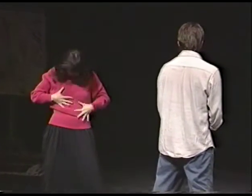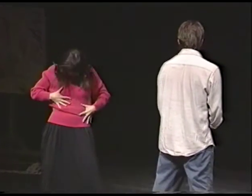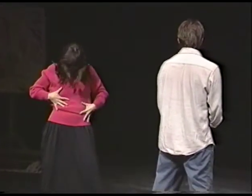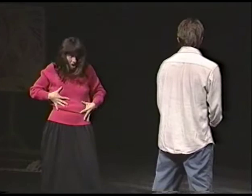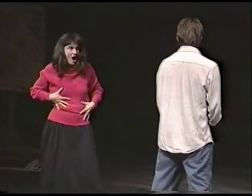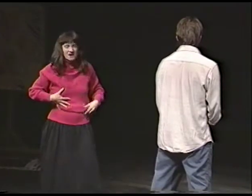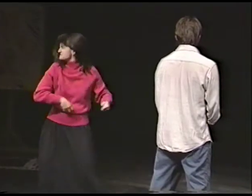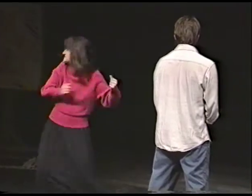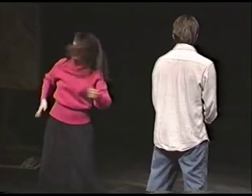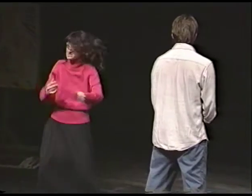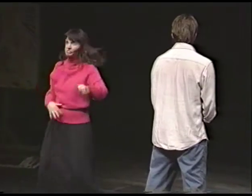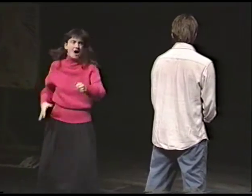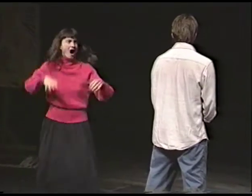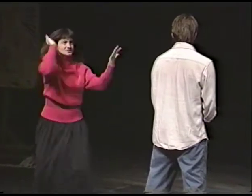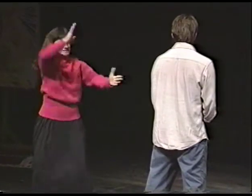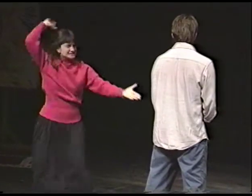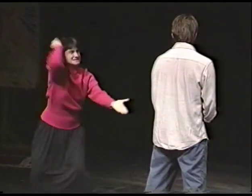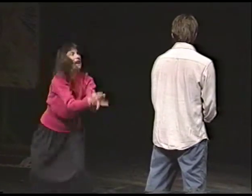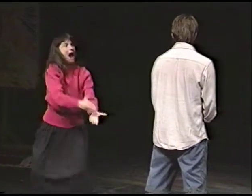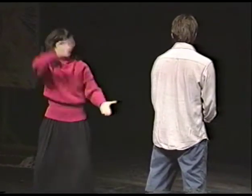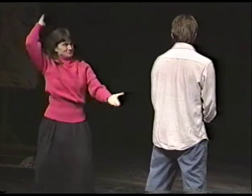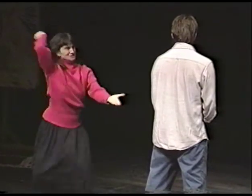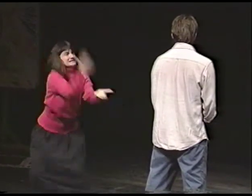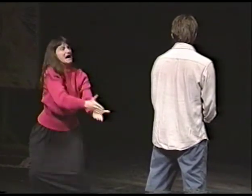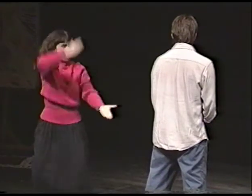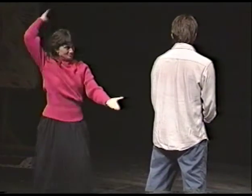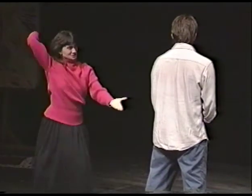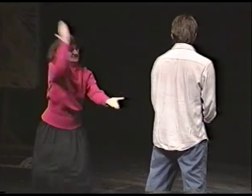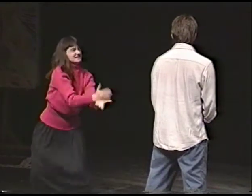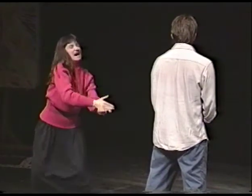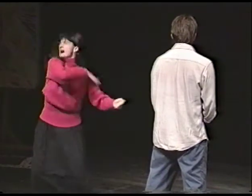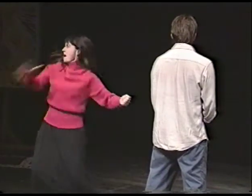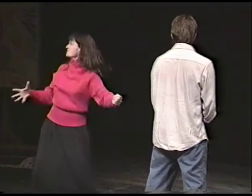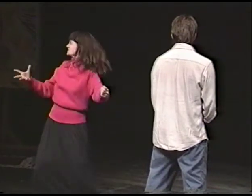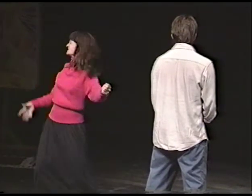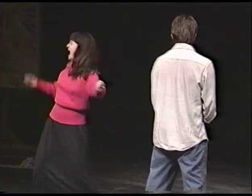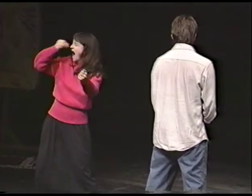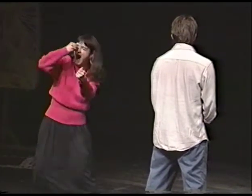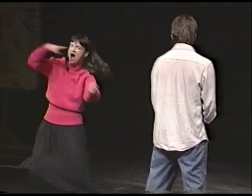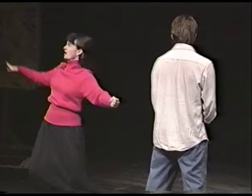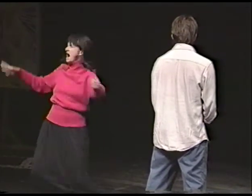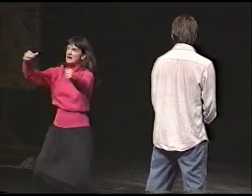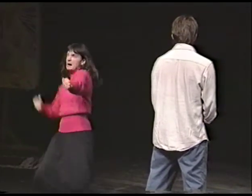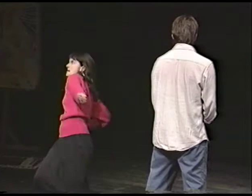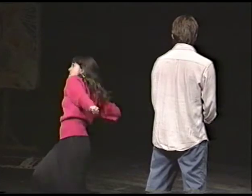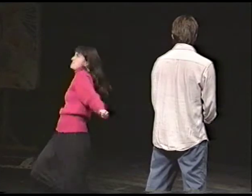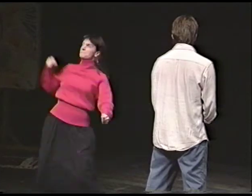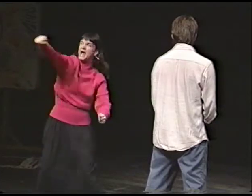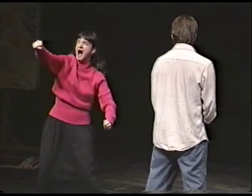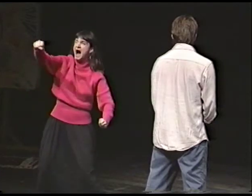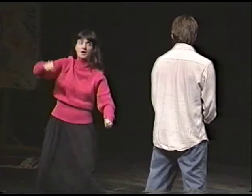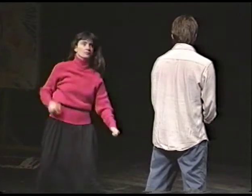Hamburg! Stop! I don't care!